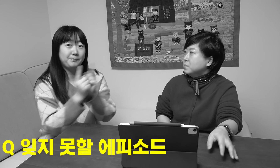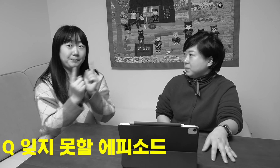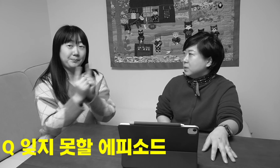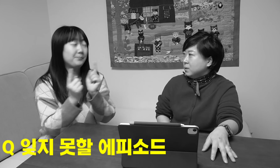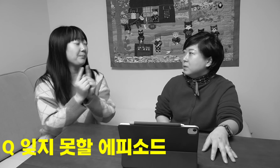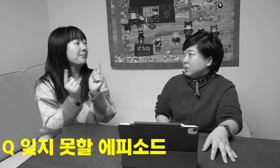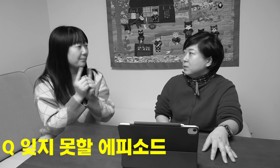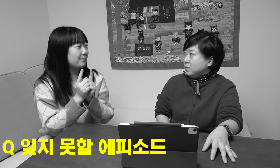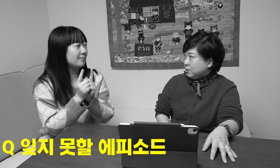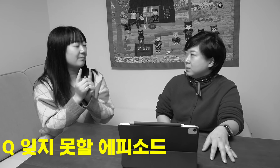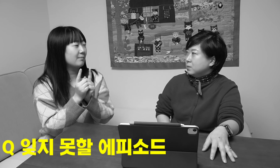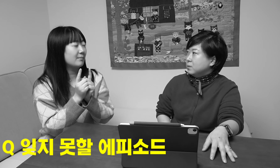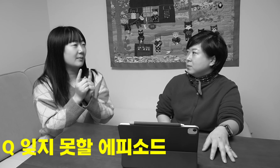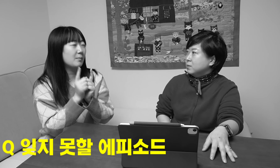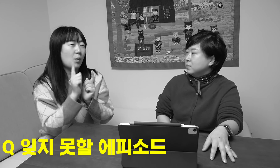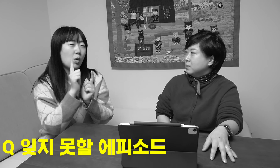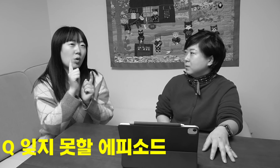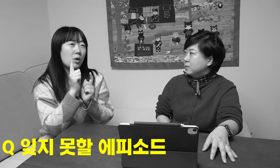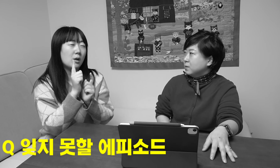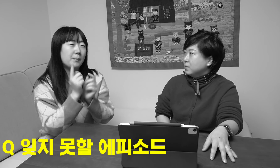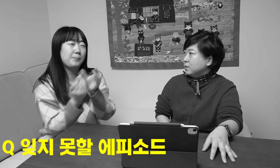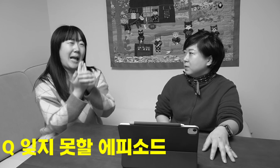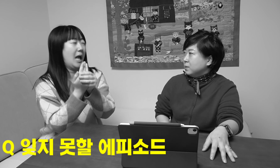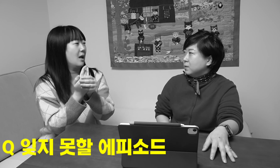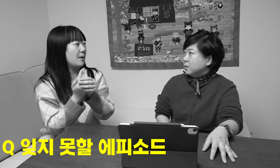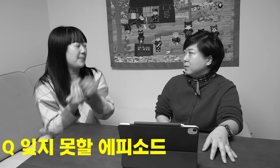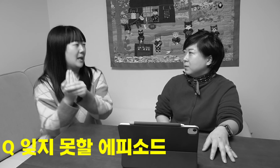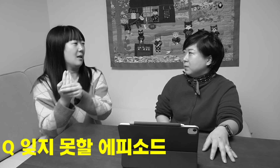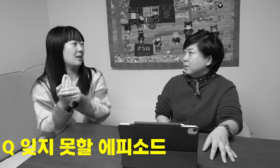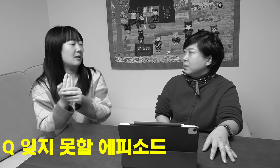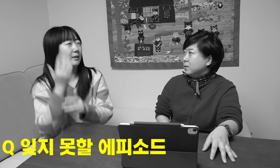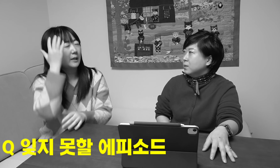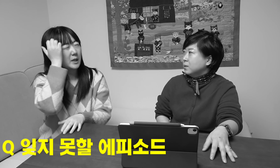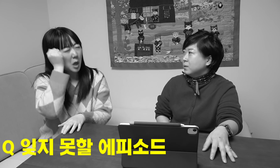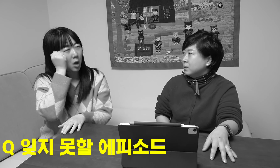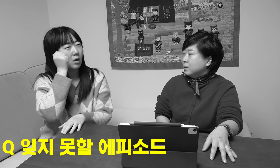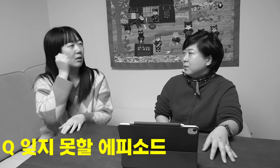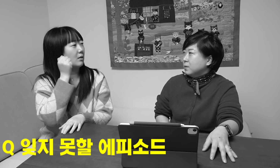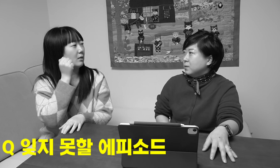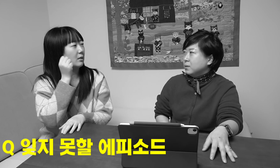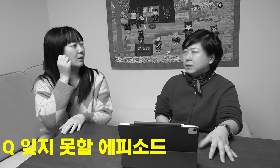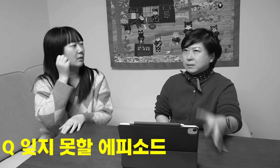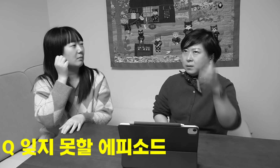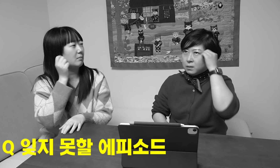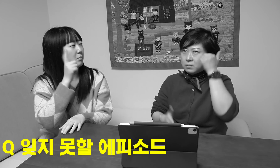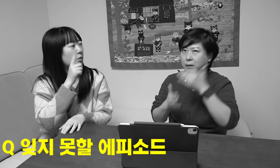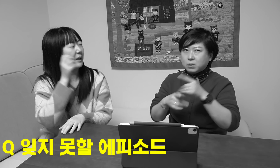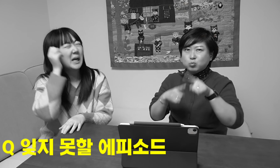Are there any unforgettable episodes while meeting the elderly?